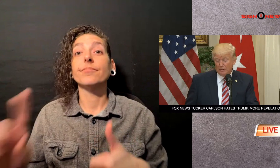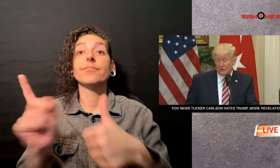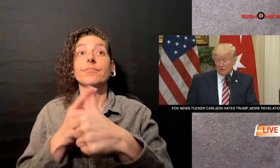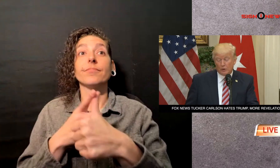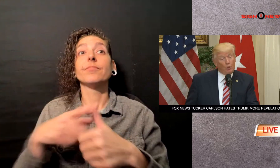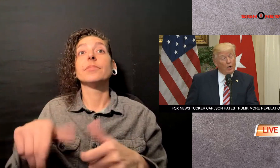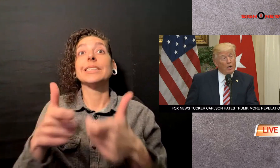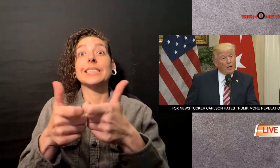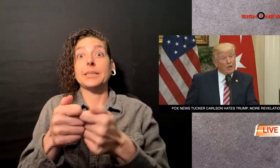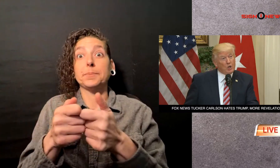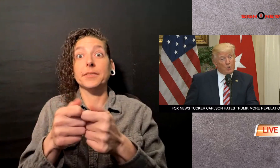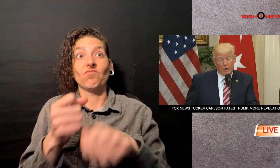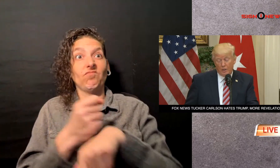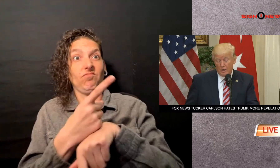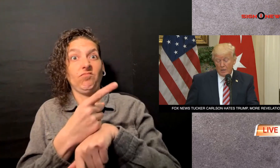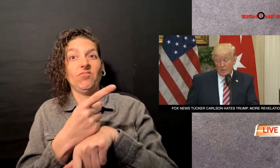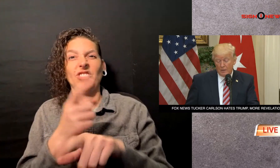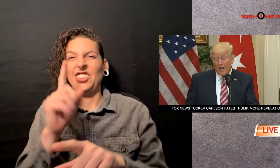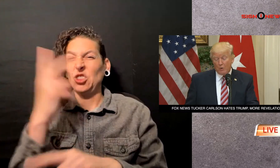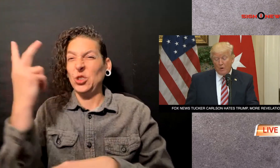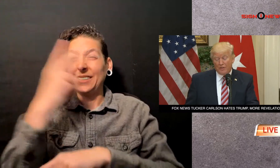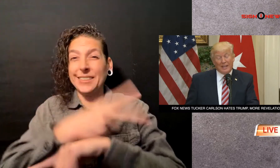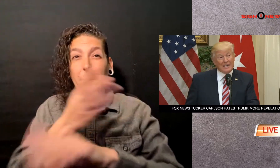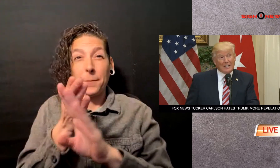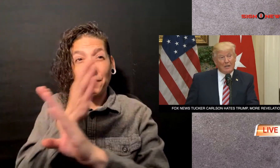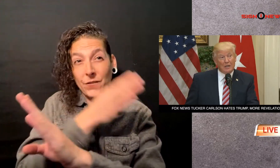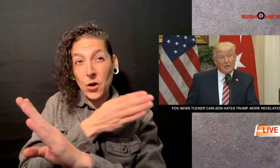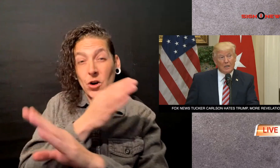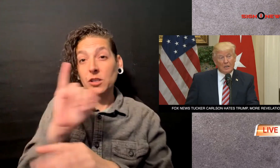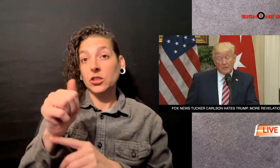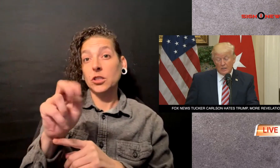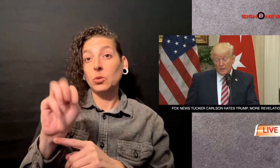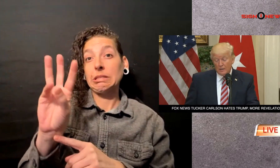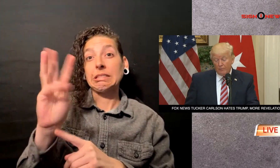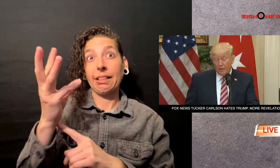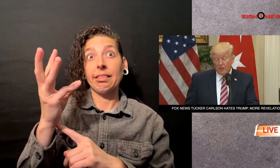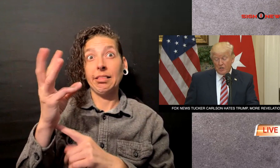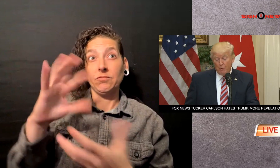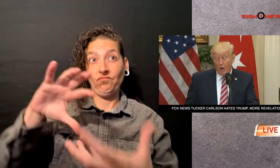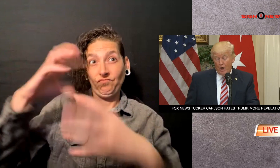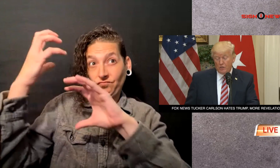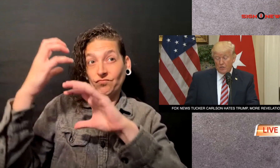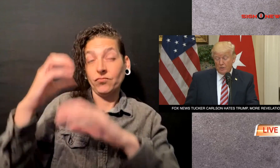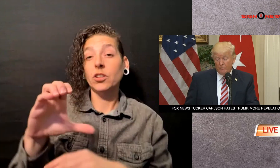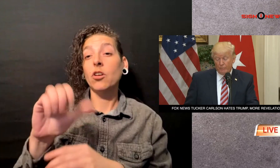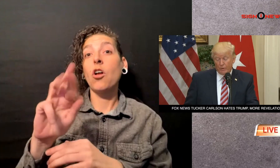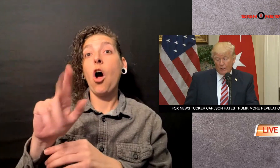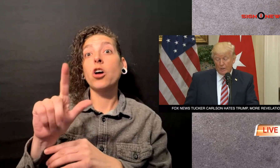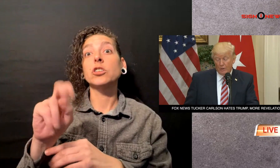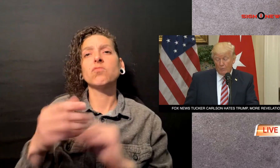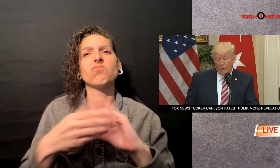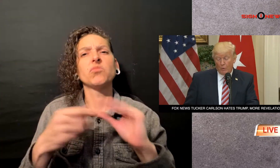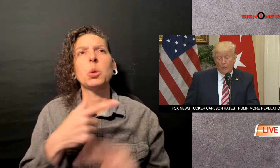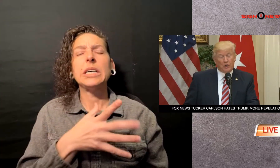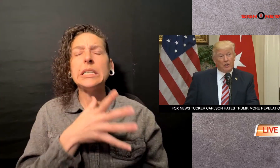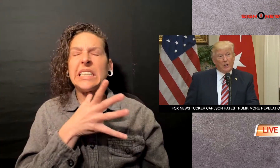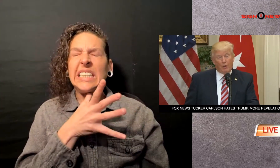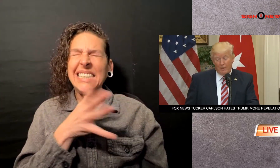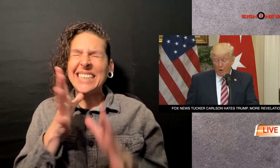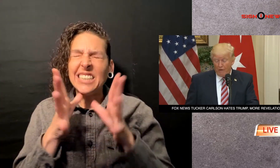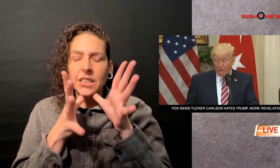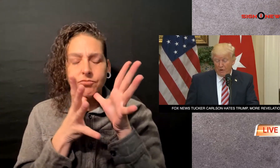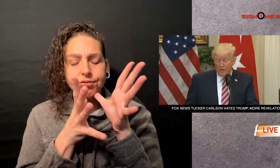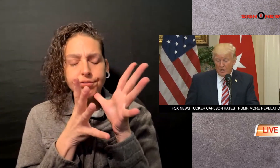in one text message sent just two days before the January 6 insurrection Carlson said he hated